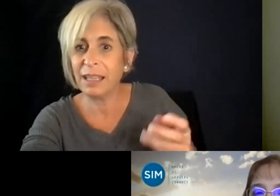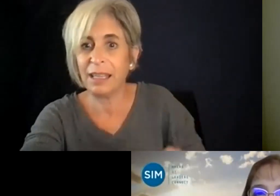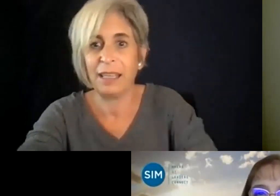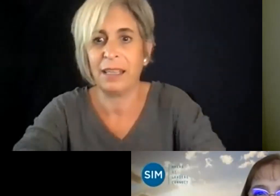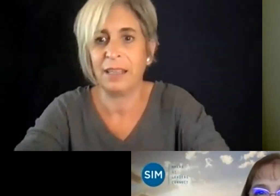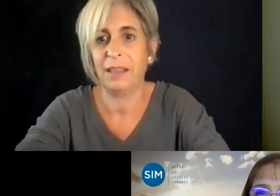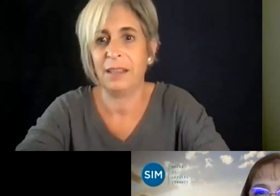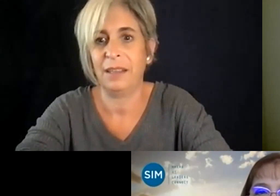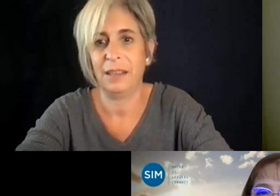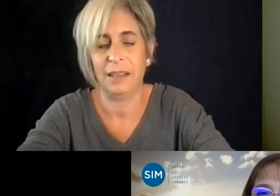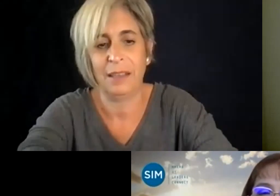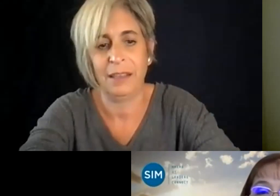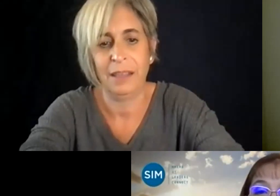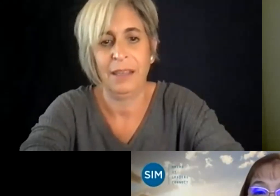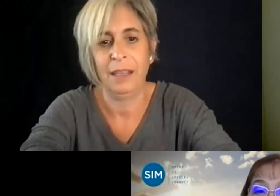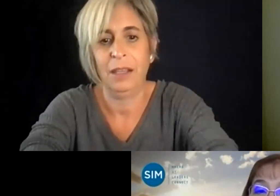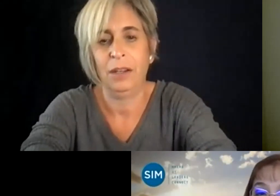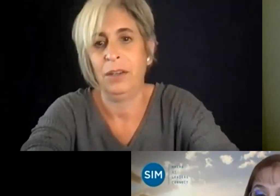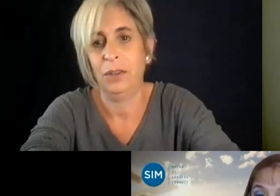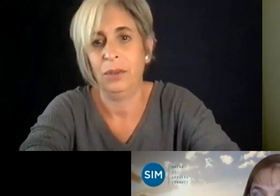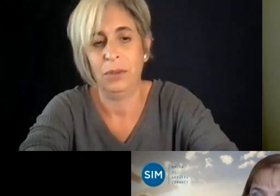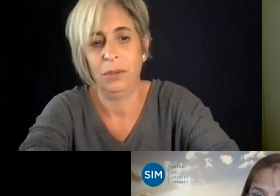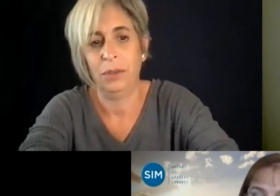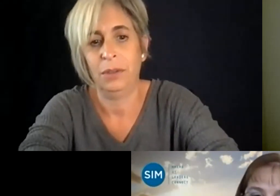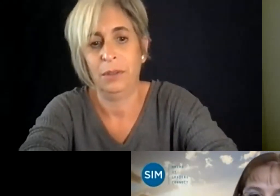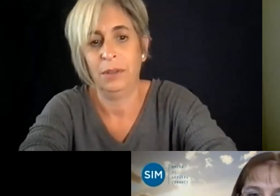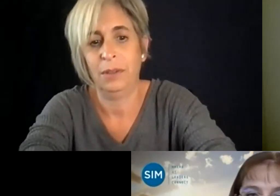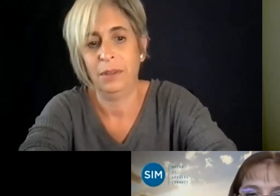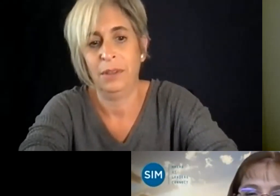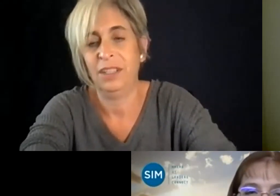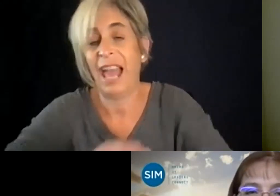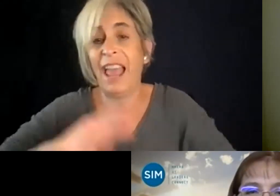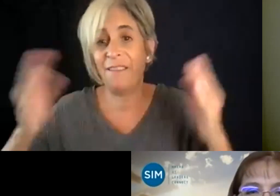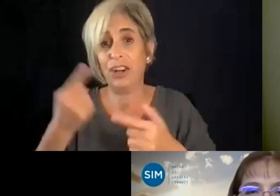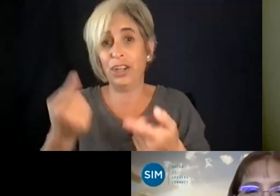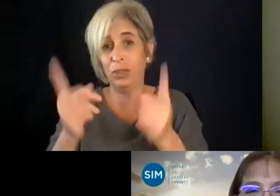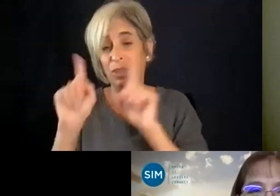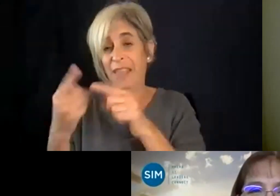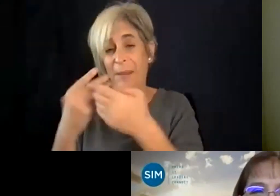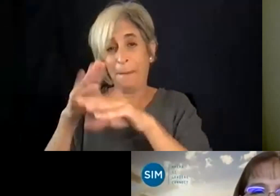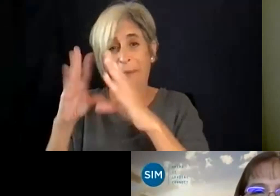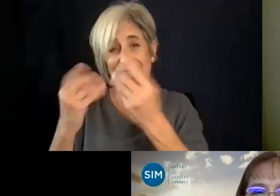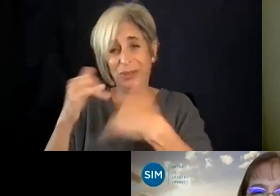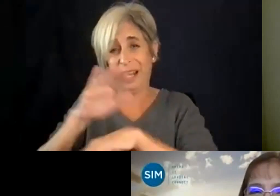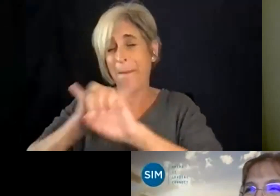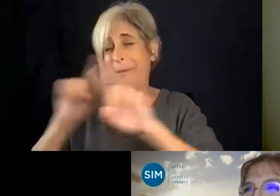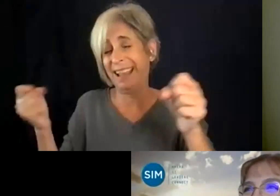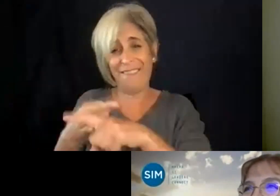Elizabeth: Which by the way, I did invite her to attend our meeting tonight but unfortunately she had a conflict.